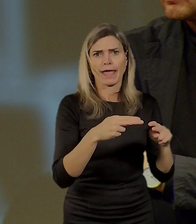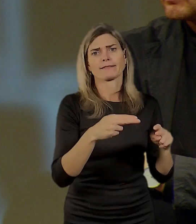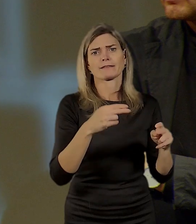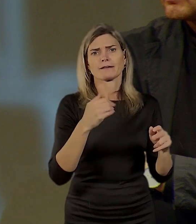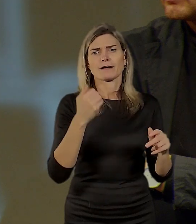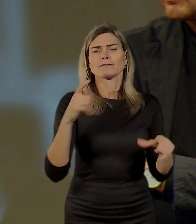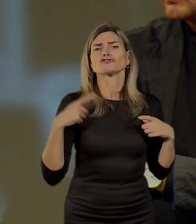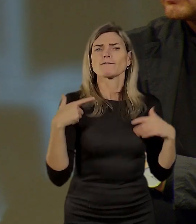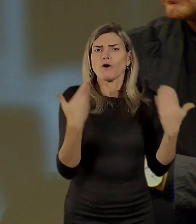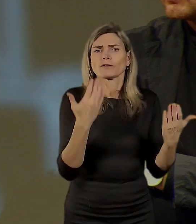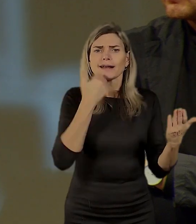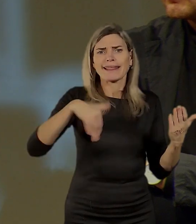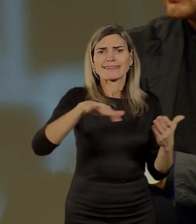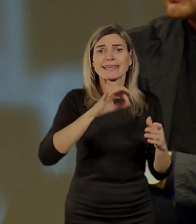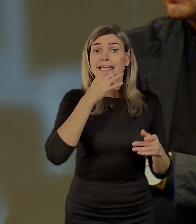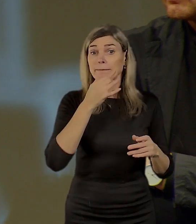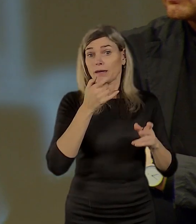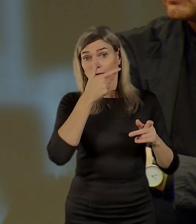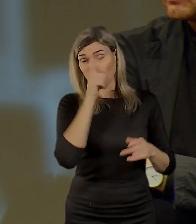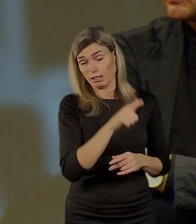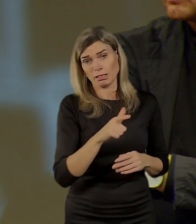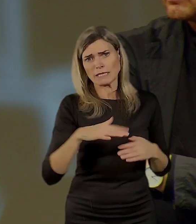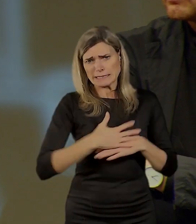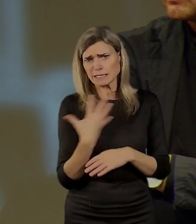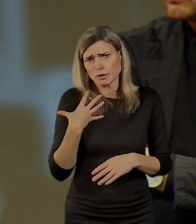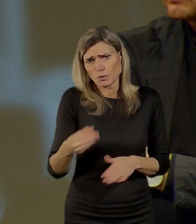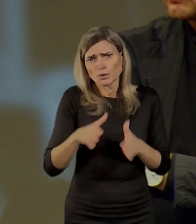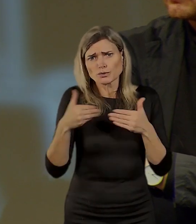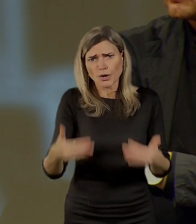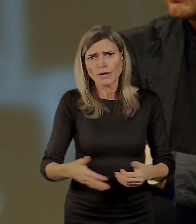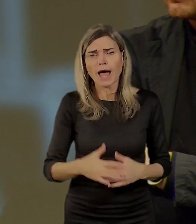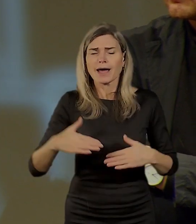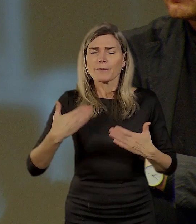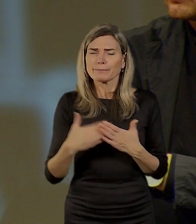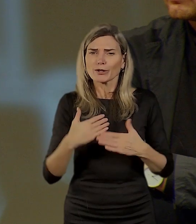We were in agreement with the architects the whole time and we wanted it to be there.